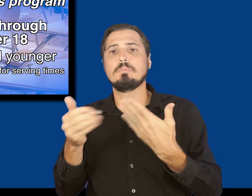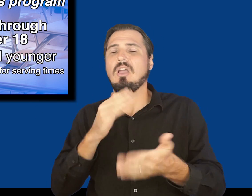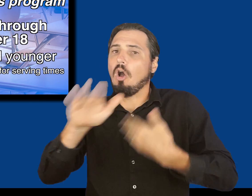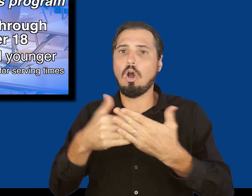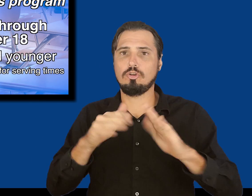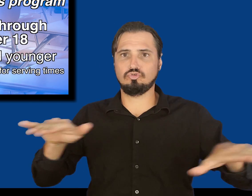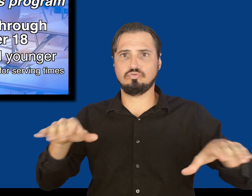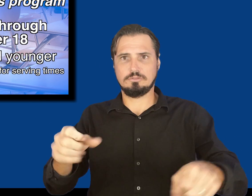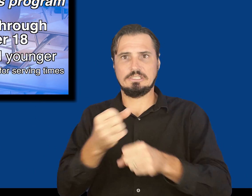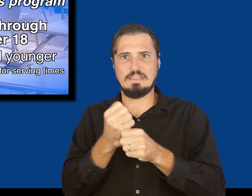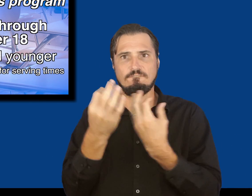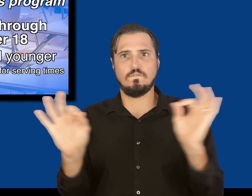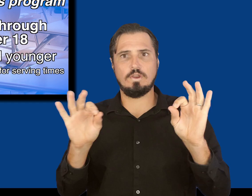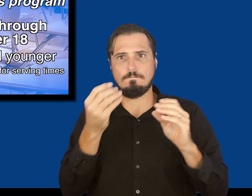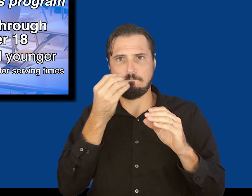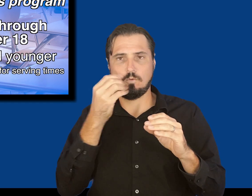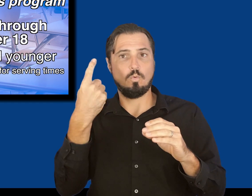Will be provided one per child.